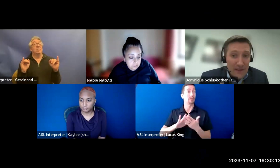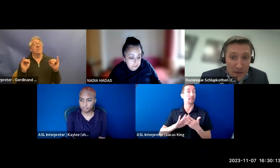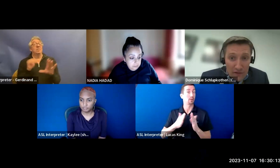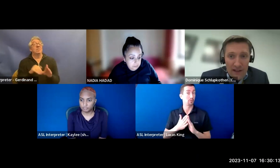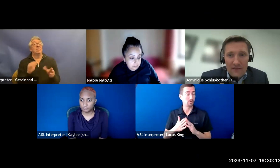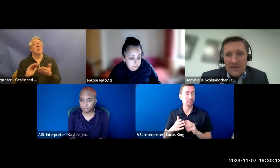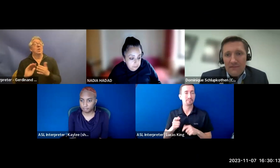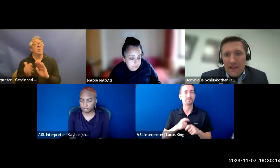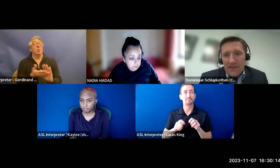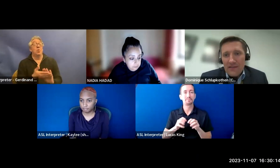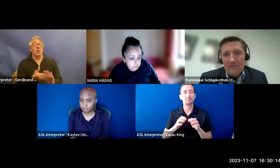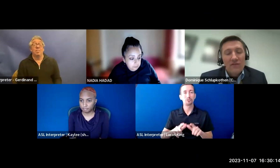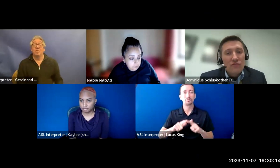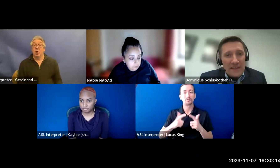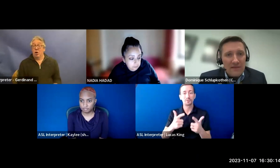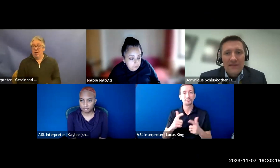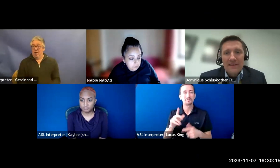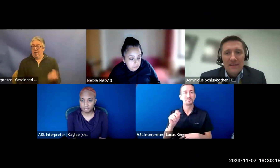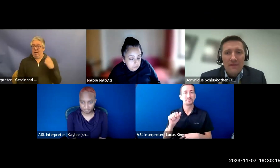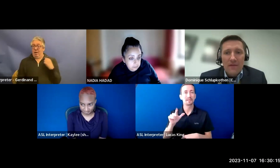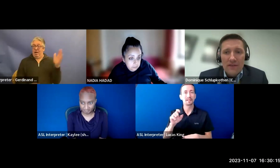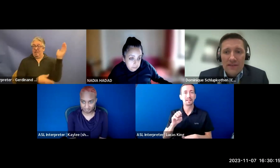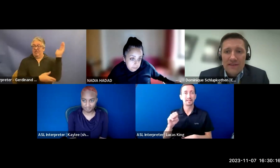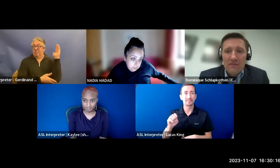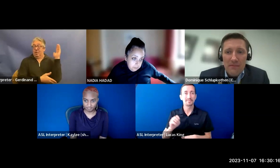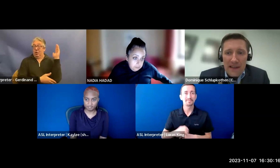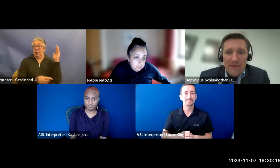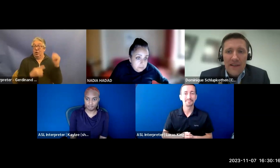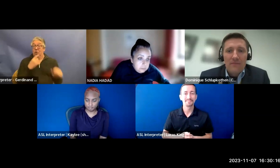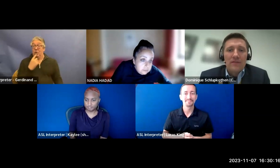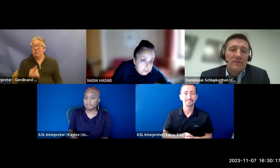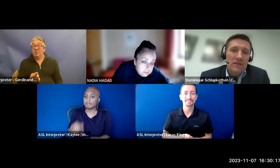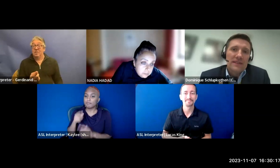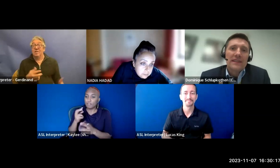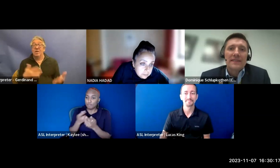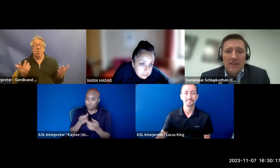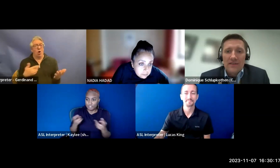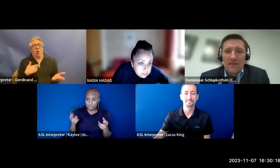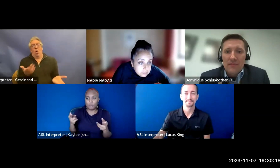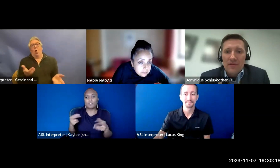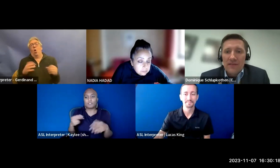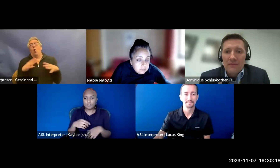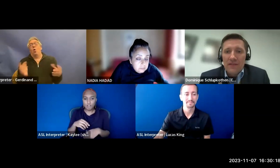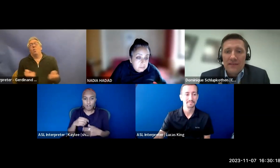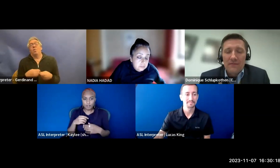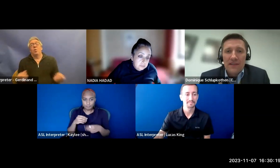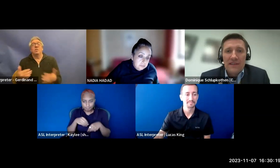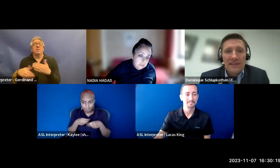As Clodoaldo mentioned, resources are to be made available to OPDs